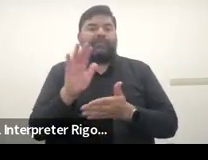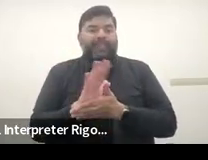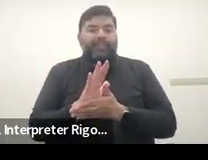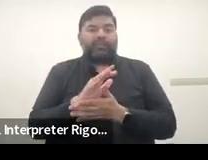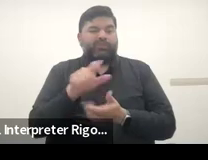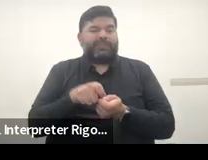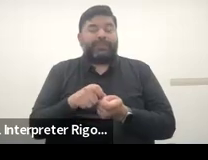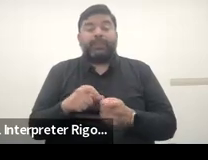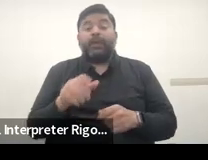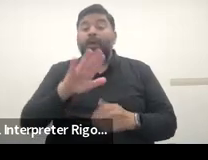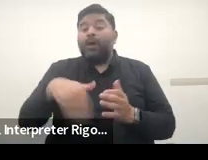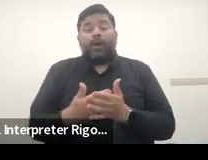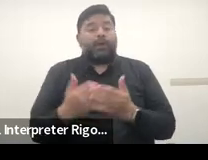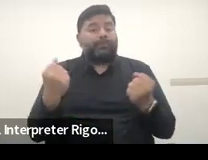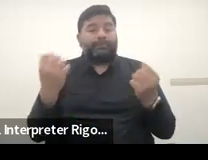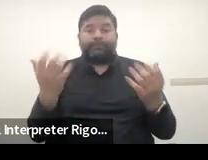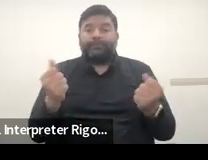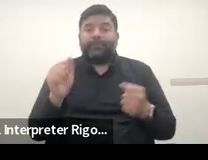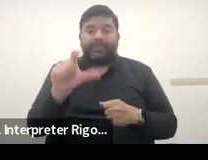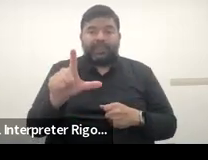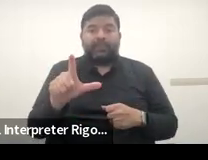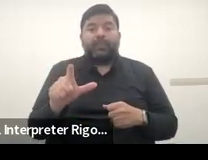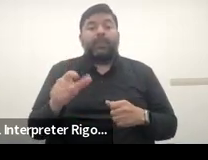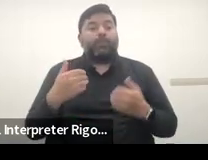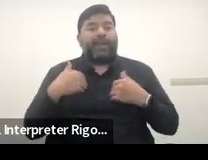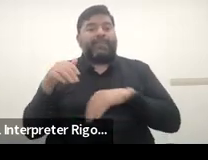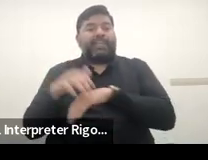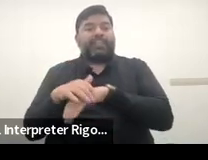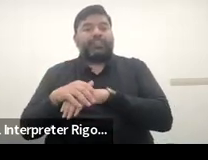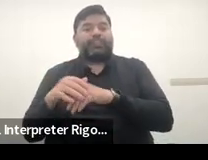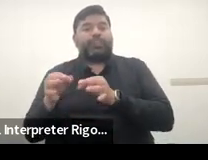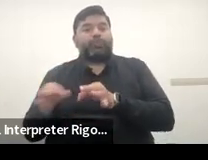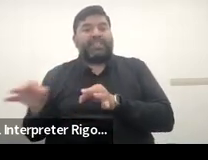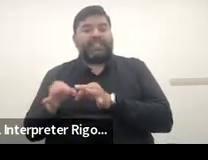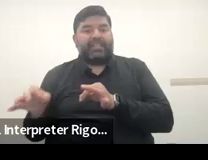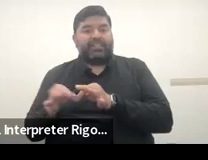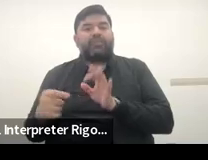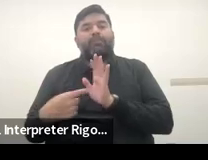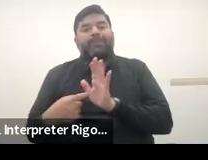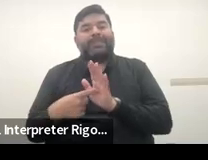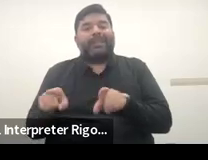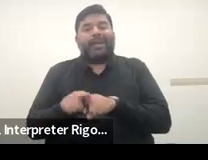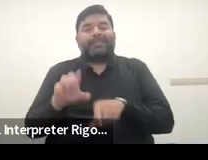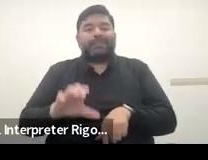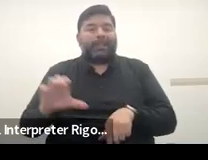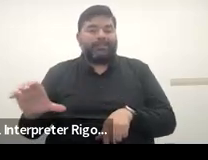of them are in ASL of course and we have English translations represented as closed captions. We